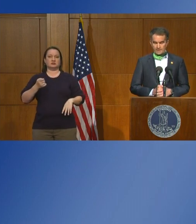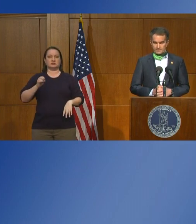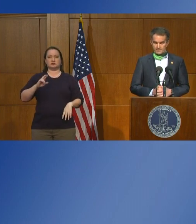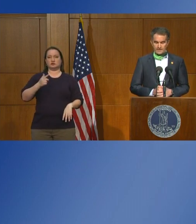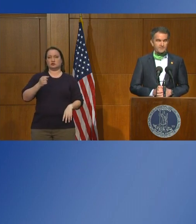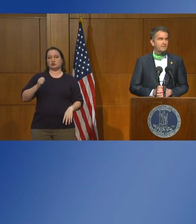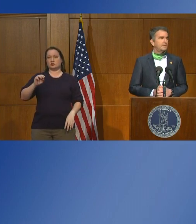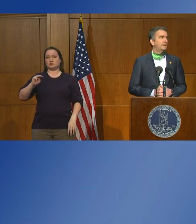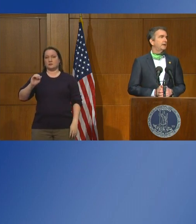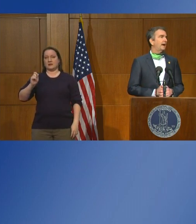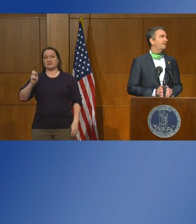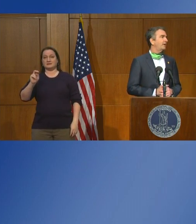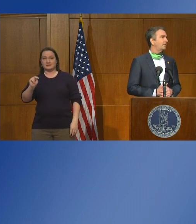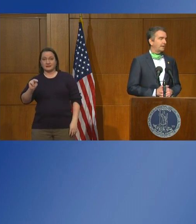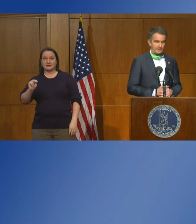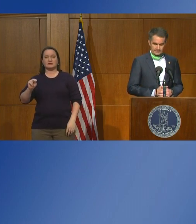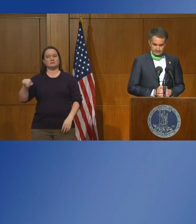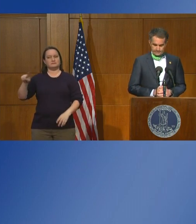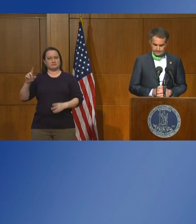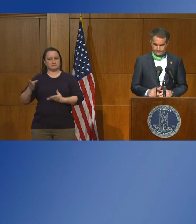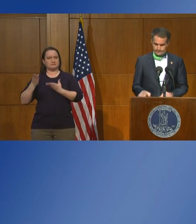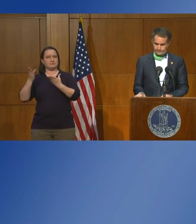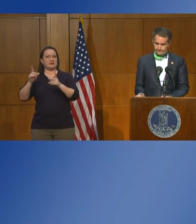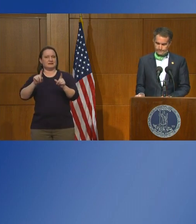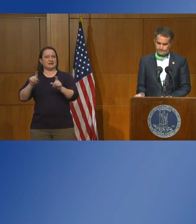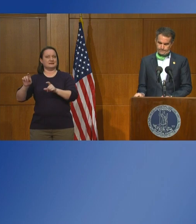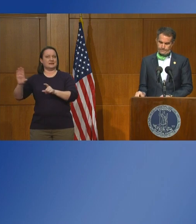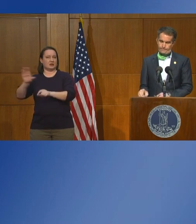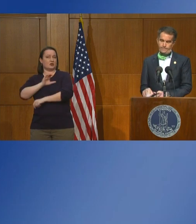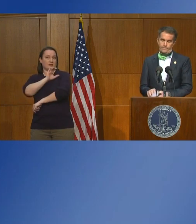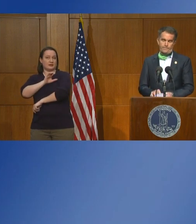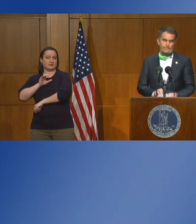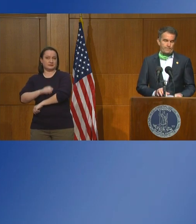HOSPITAL SYSTEMS LIKE GEORGE